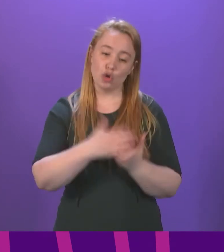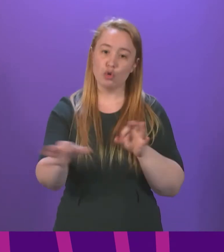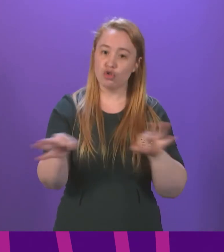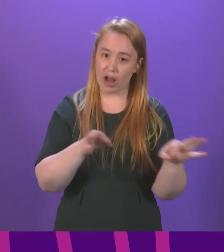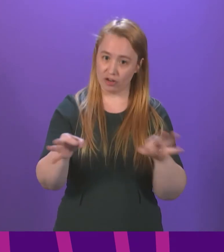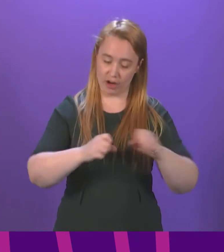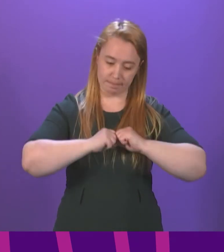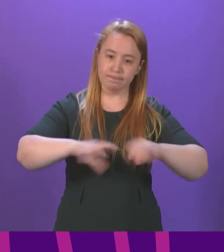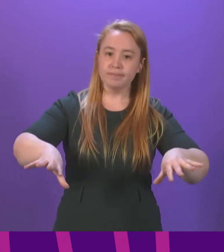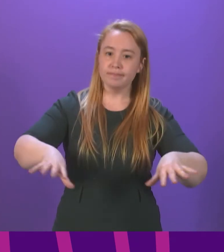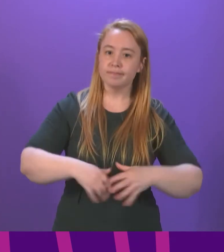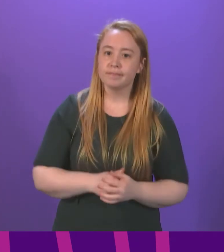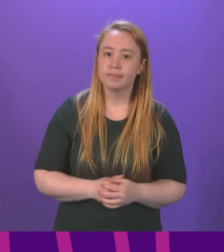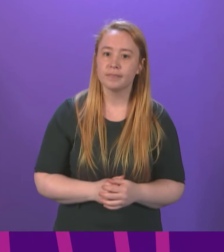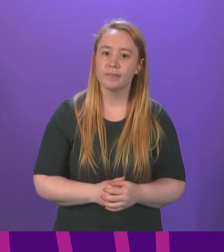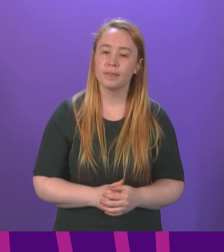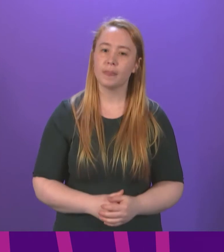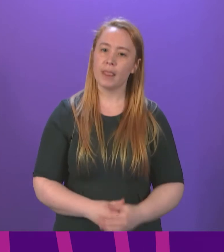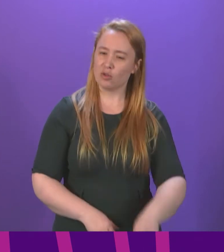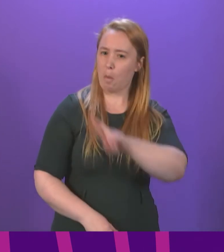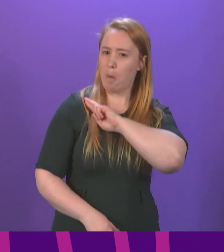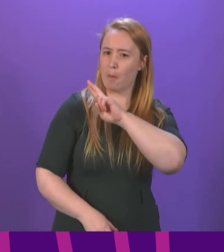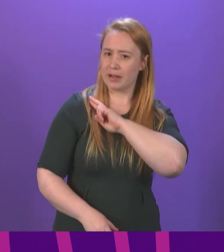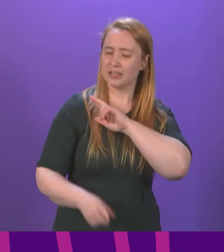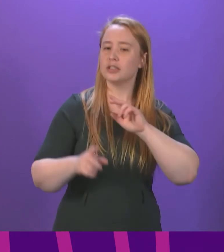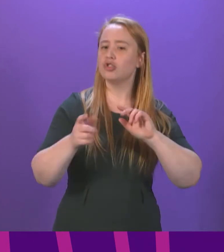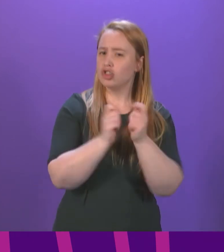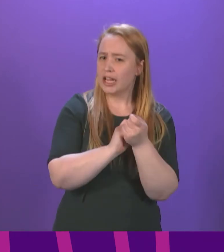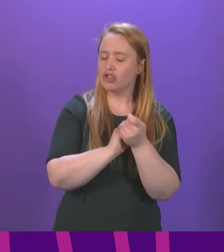The fundamental purpose of our strategy and testing programme will not change. Testing